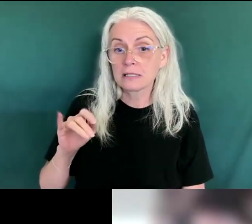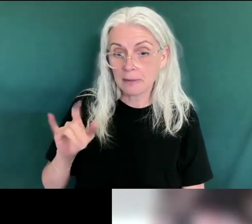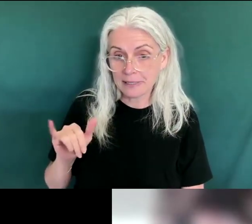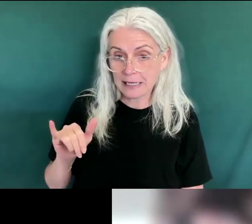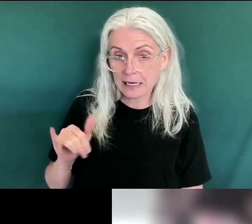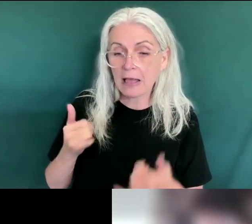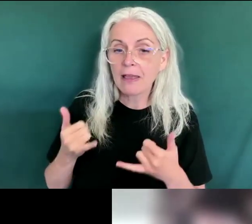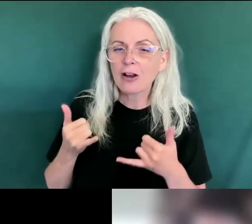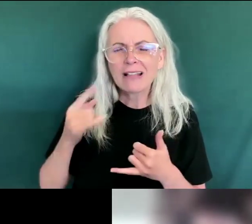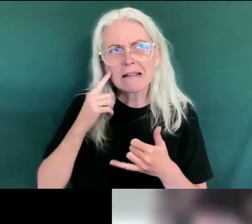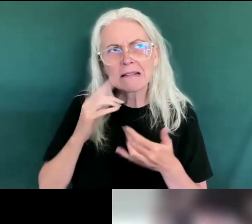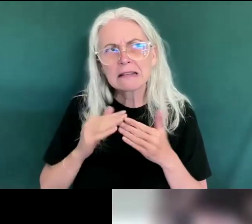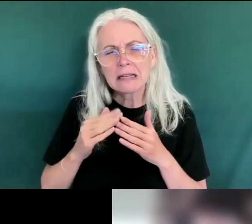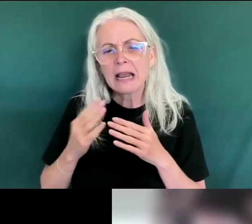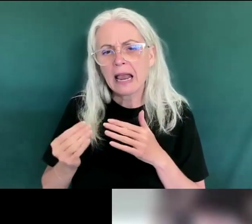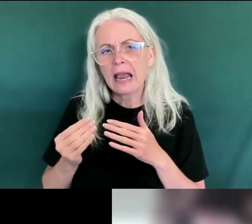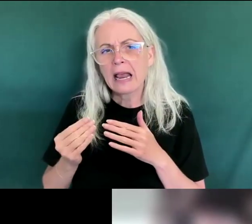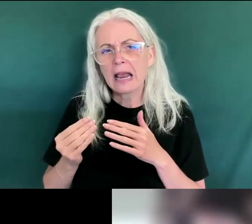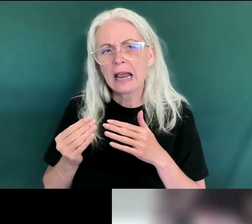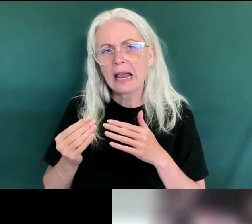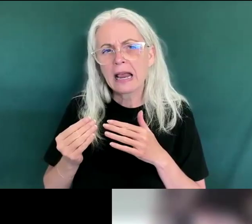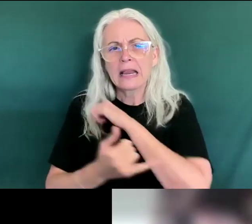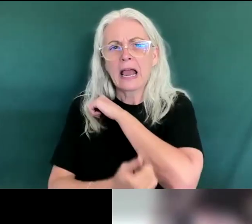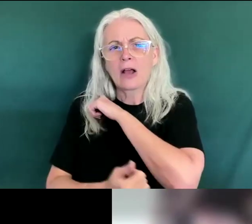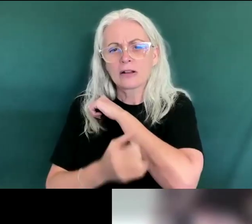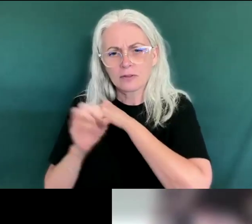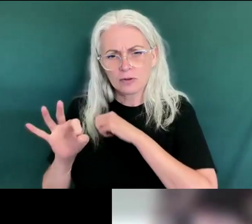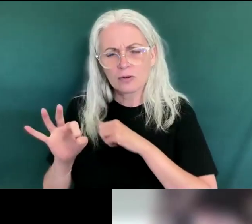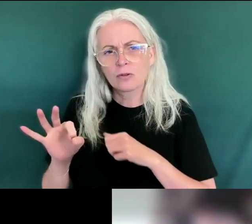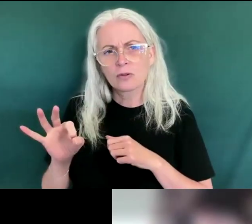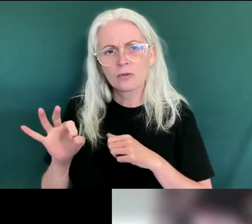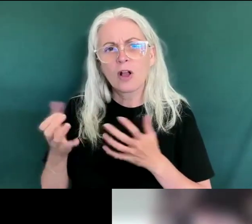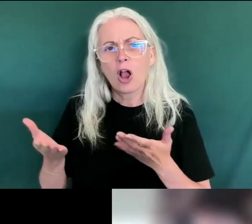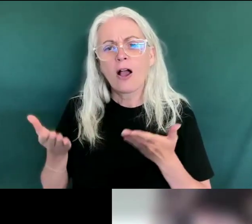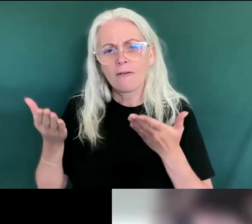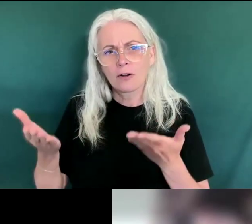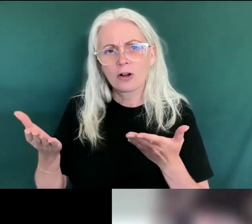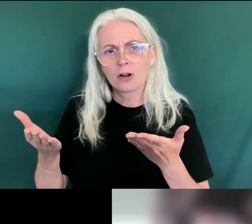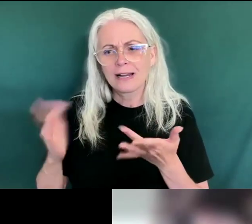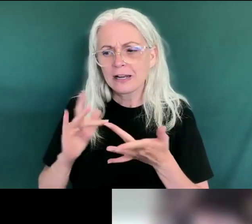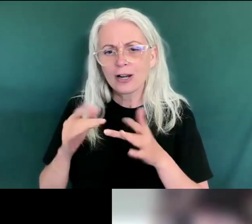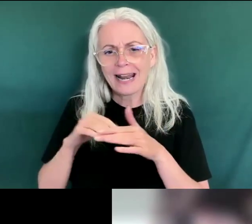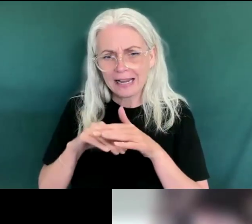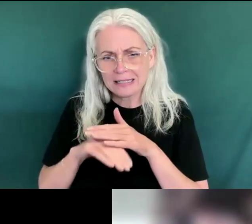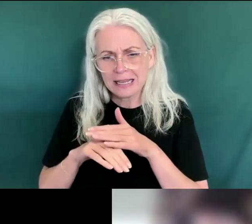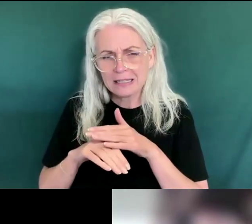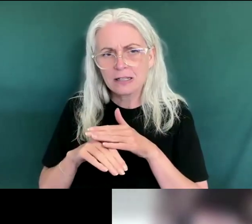I think the City and City and County of San Francisco offer internet access to housing